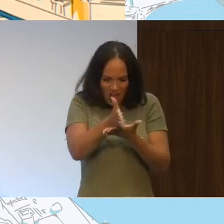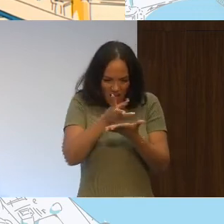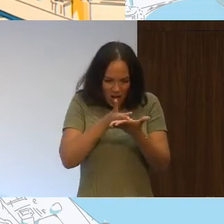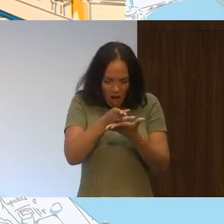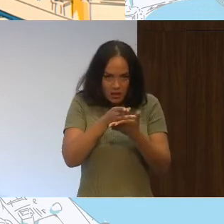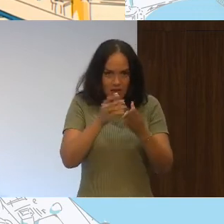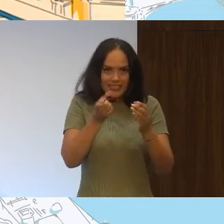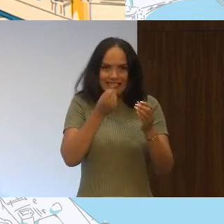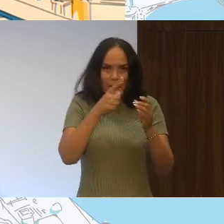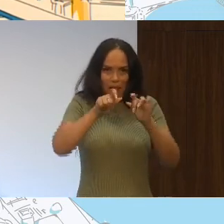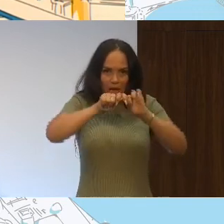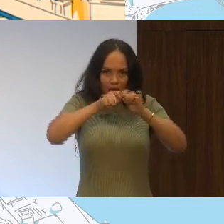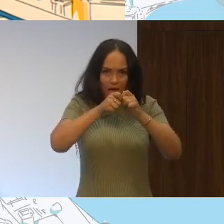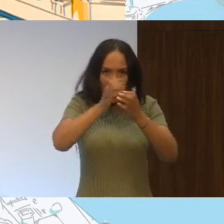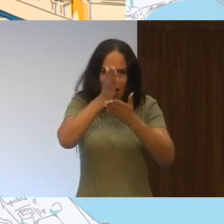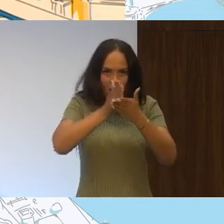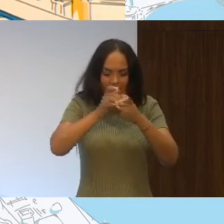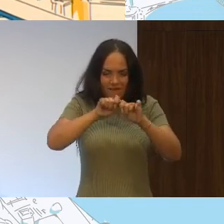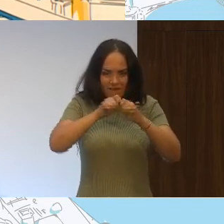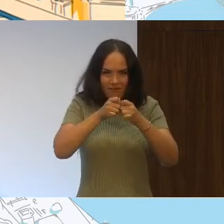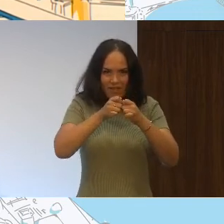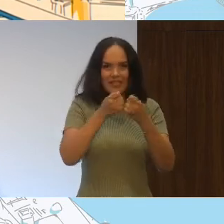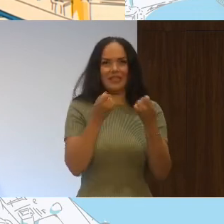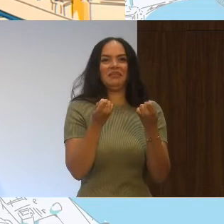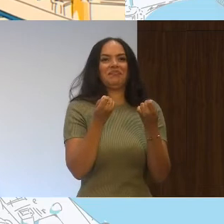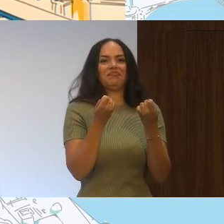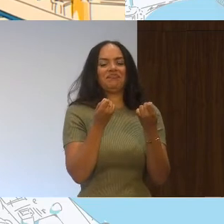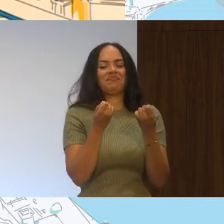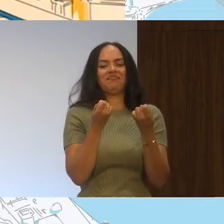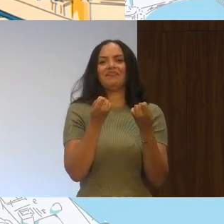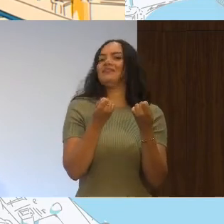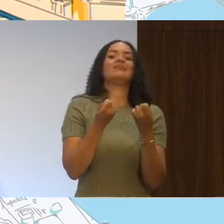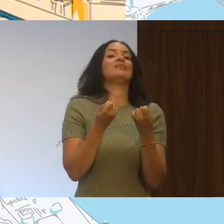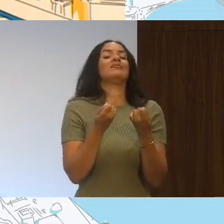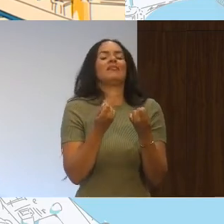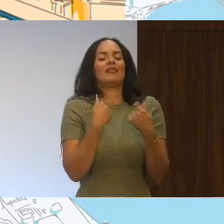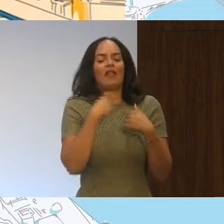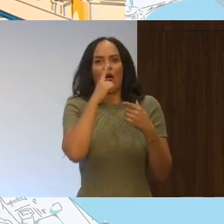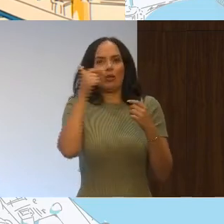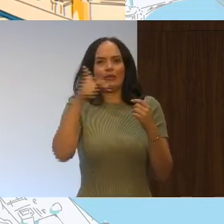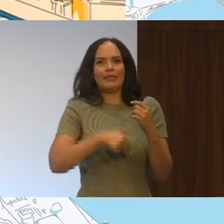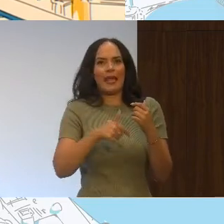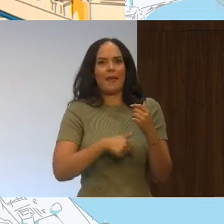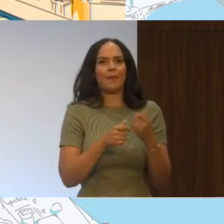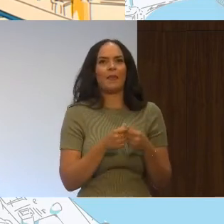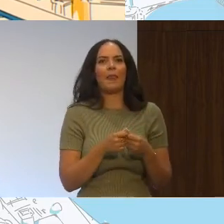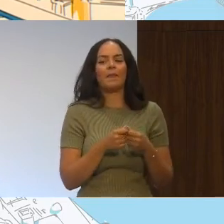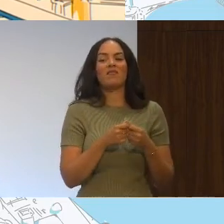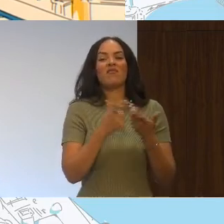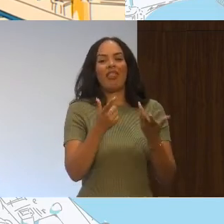I didn't really get into neurology to talk about suppositories, and I'm going to tell you that right now. But, you know, if you keep it cool in the fridge and then you heat the knife up